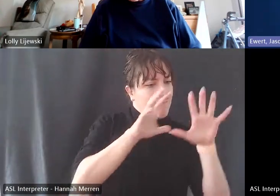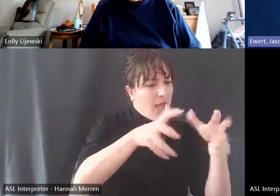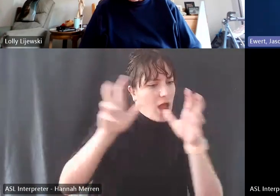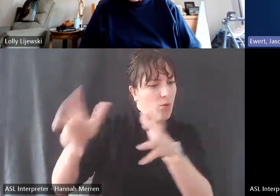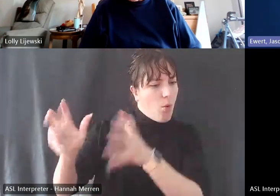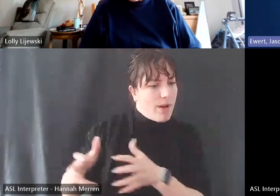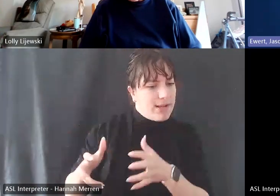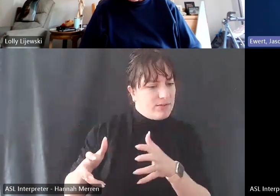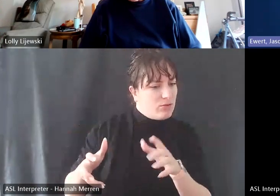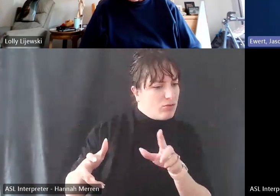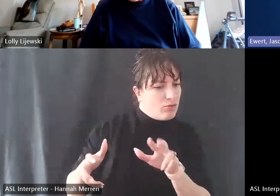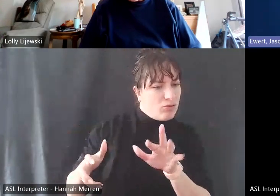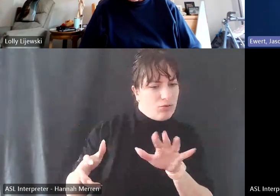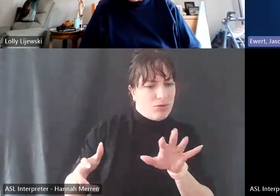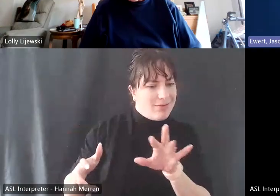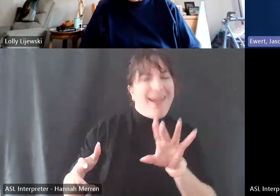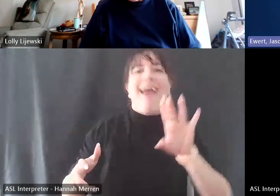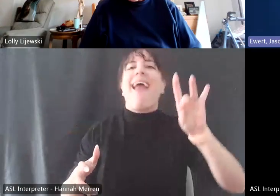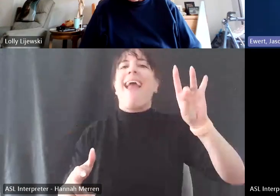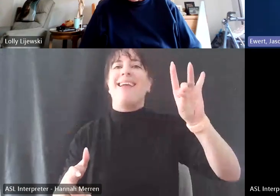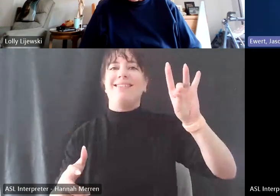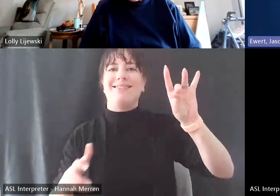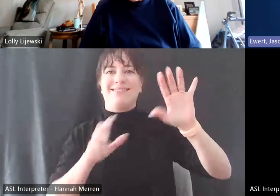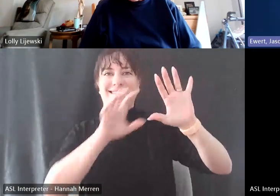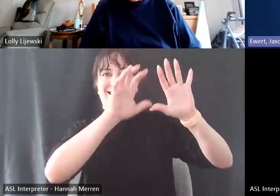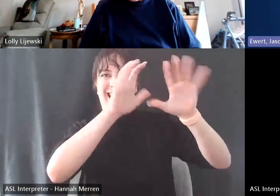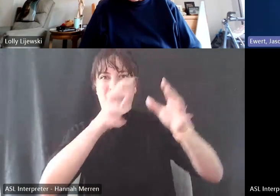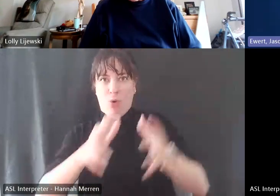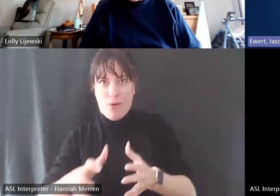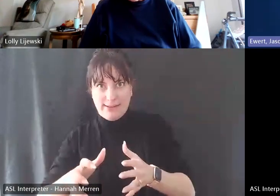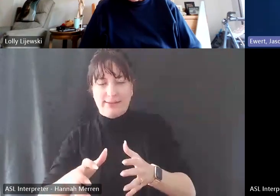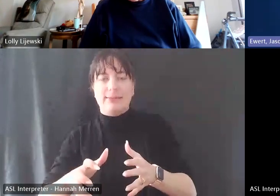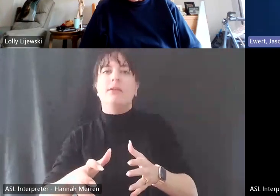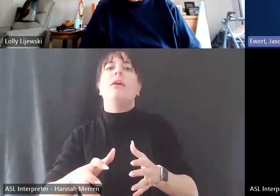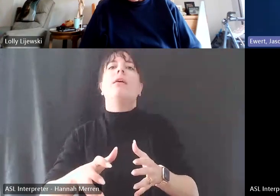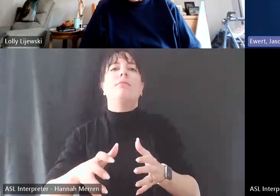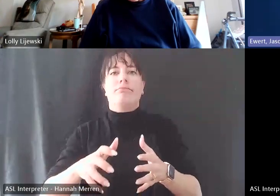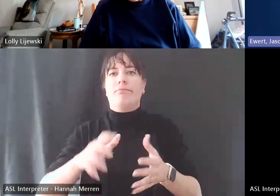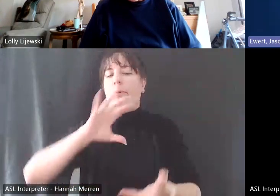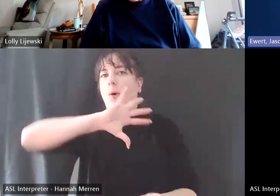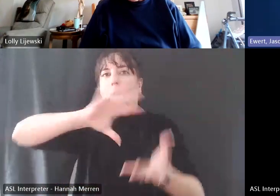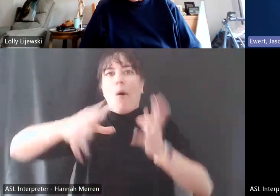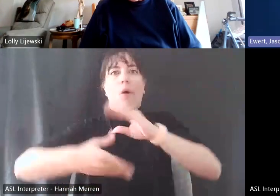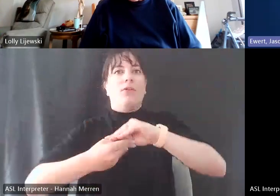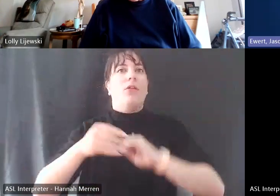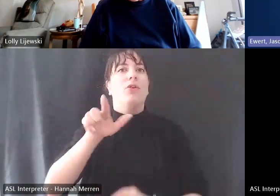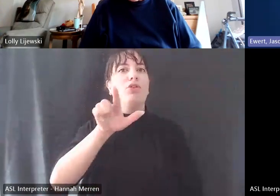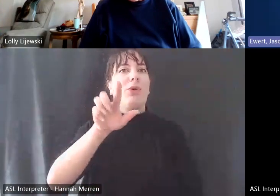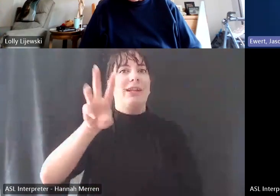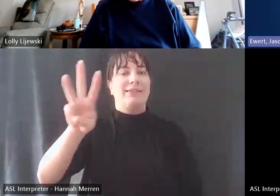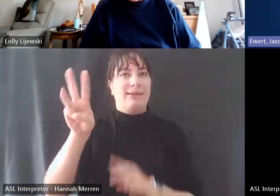And within those, there's 26 topics, an overview of each. And then there's a map.